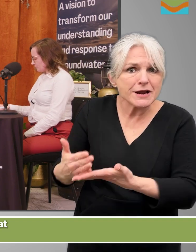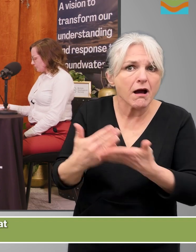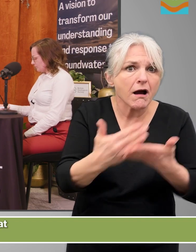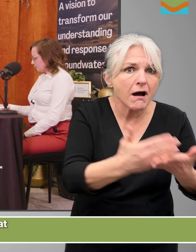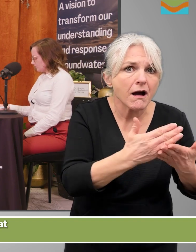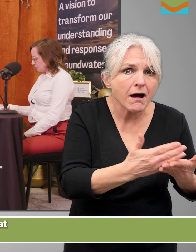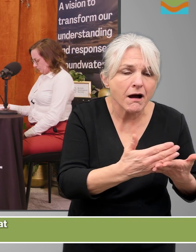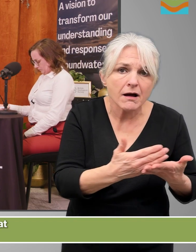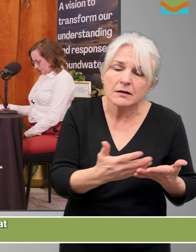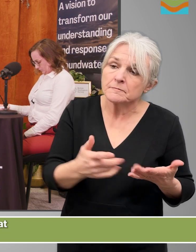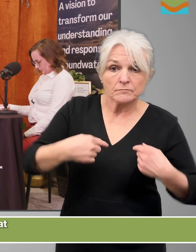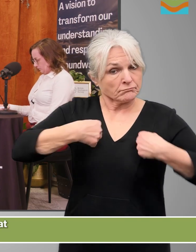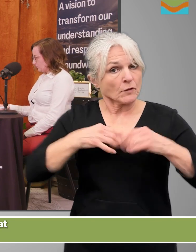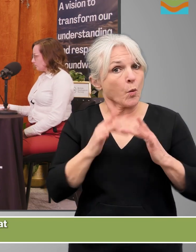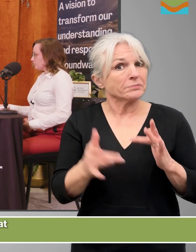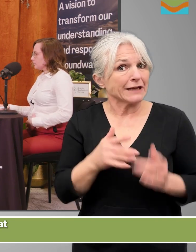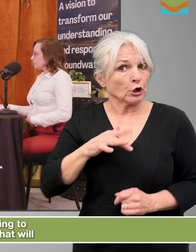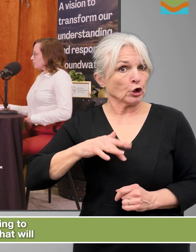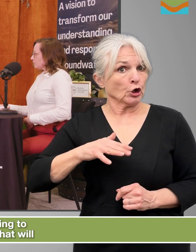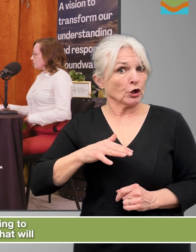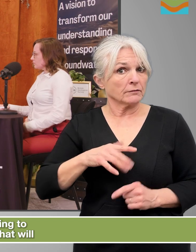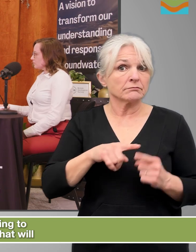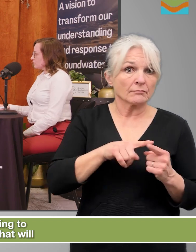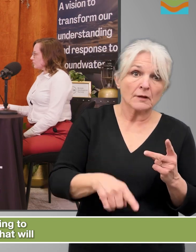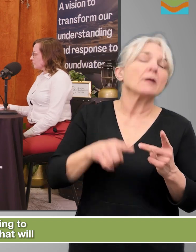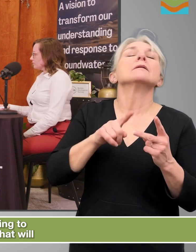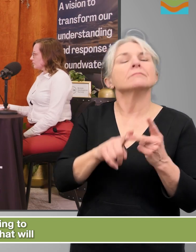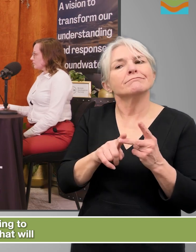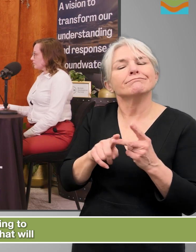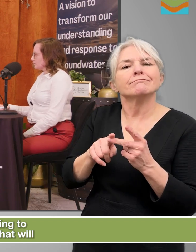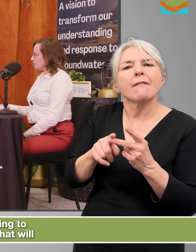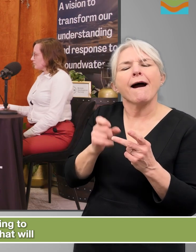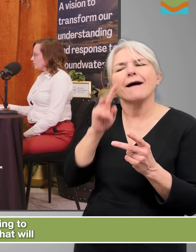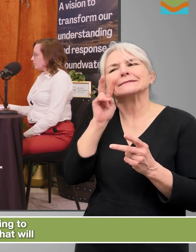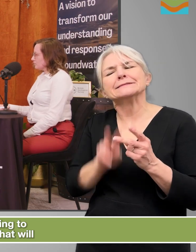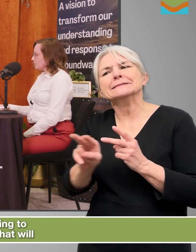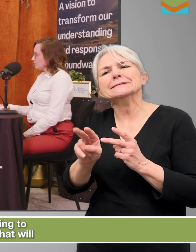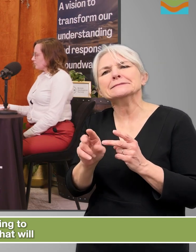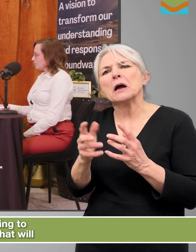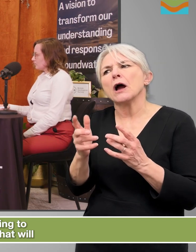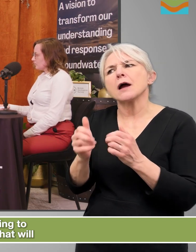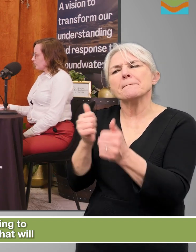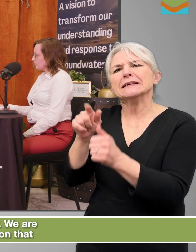we are starting to see that sort of cultural thing, engineering companies starting to realise that this is a resource that will